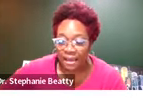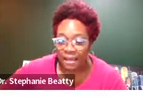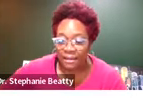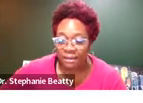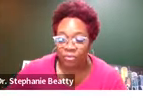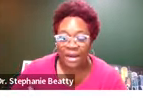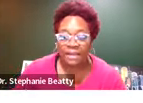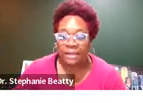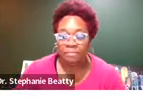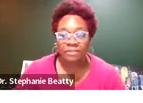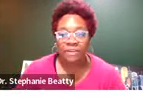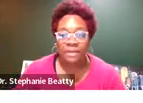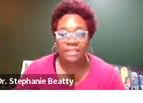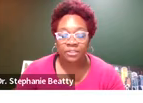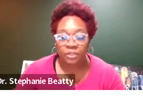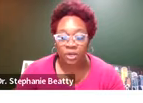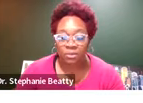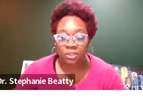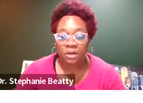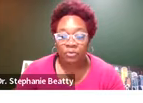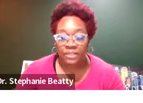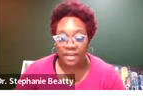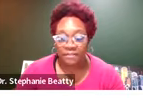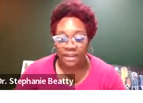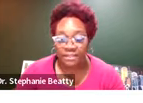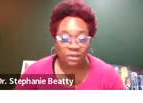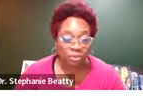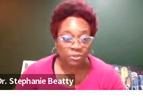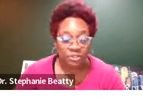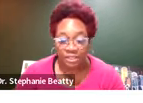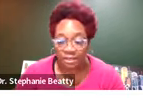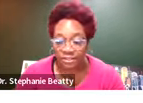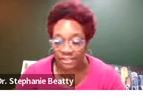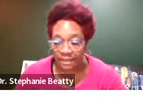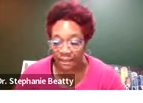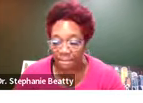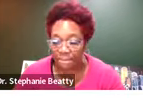and writing can be very difficult for native ASL users to understand.